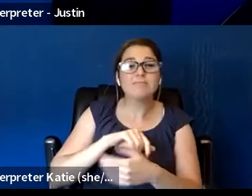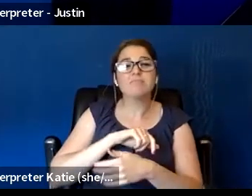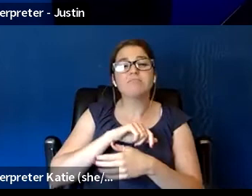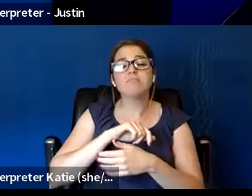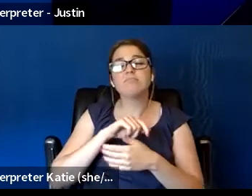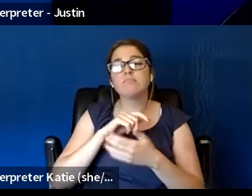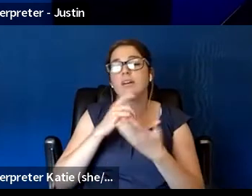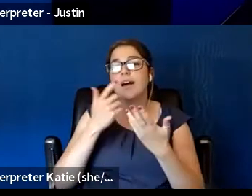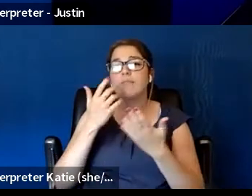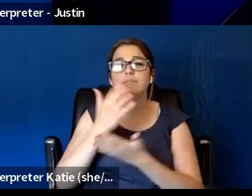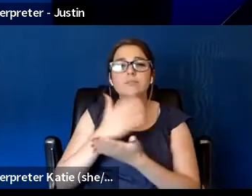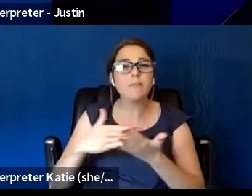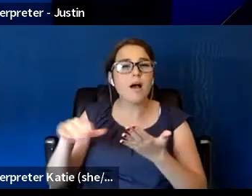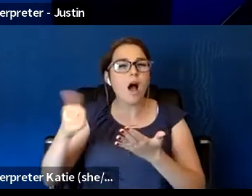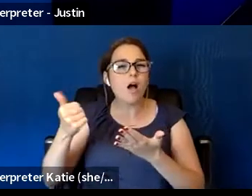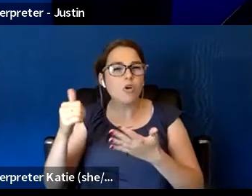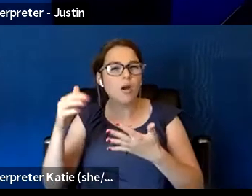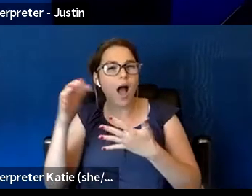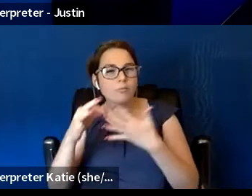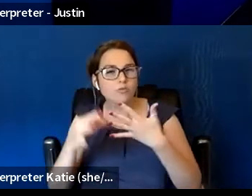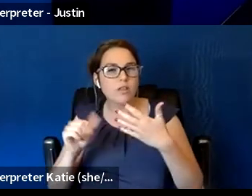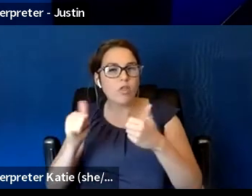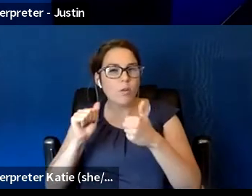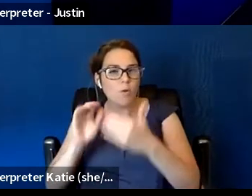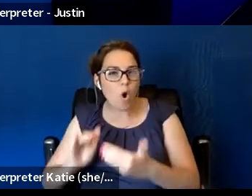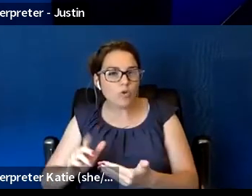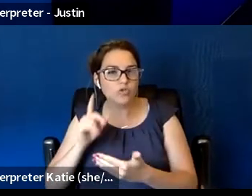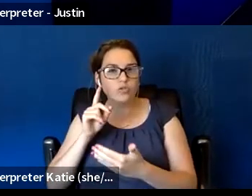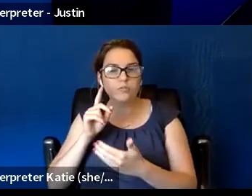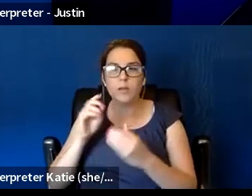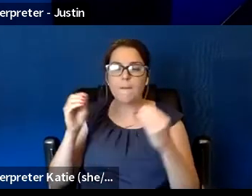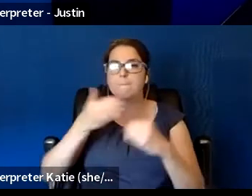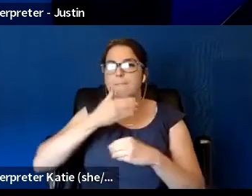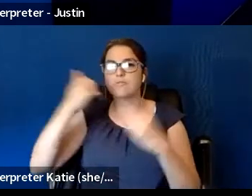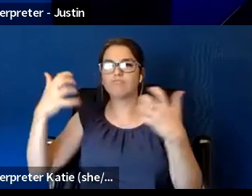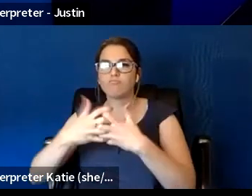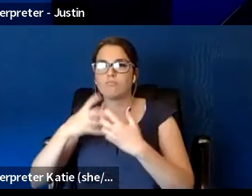we are very focused on practicing reality-based care